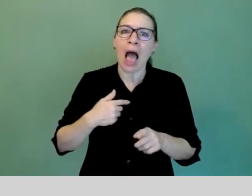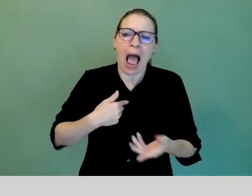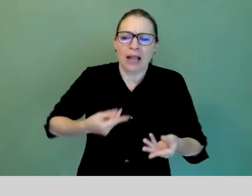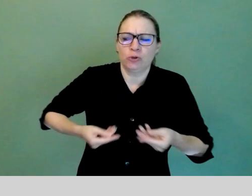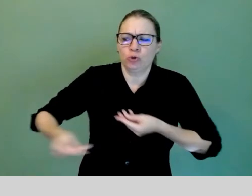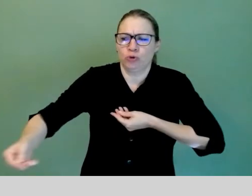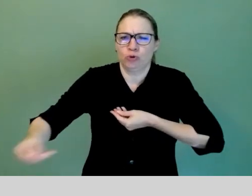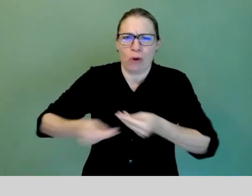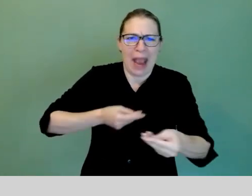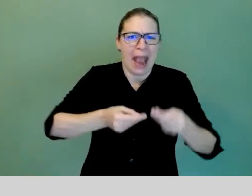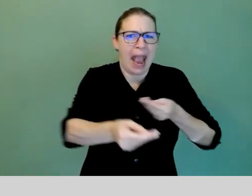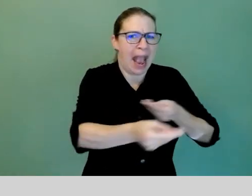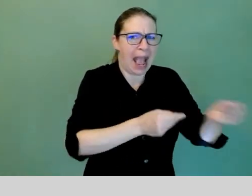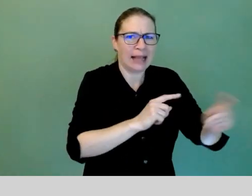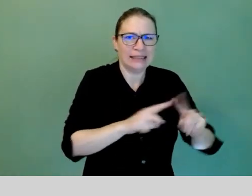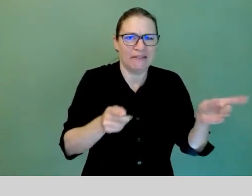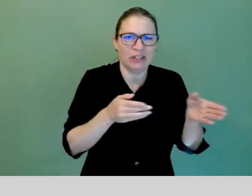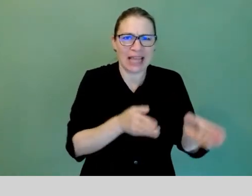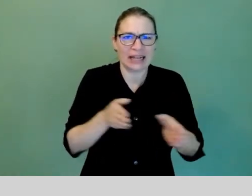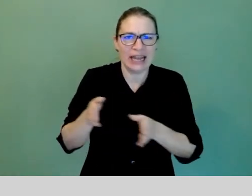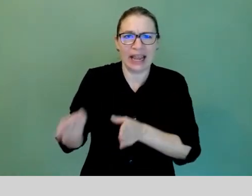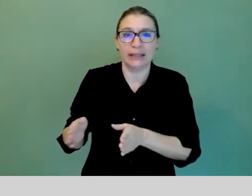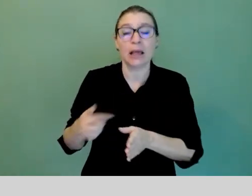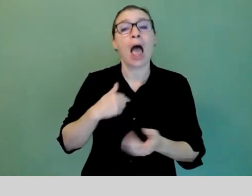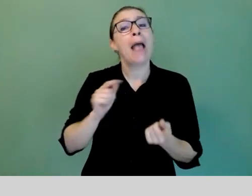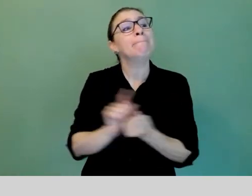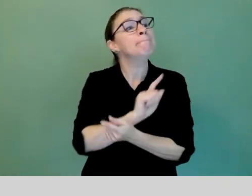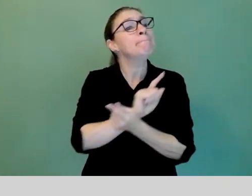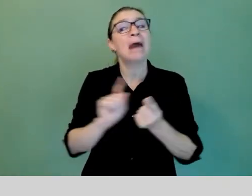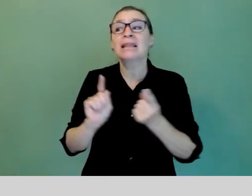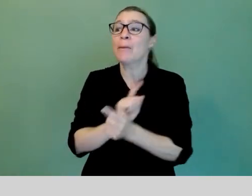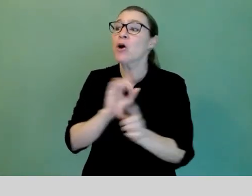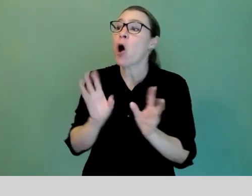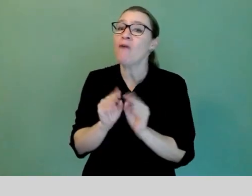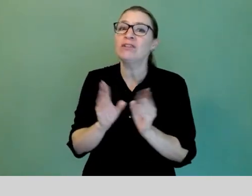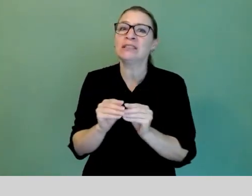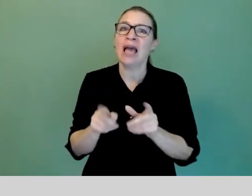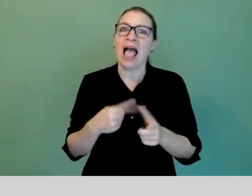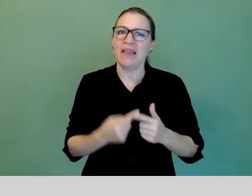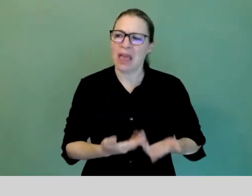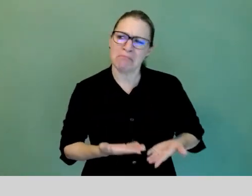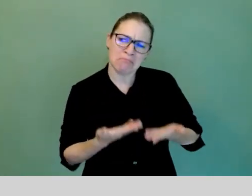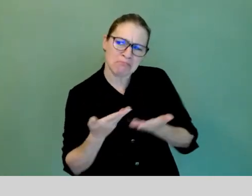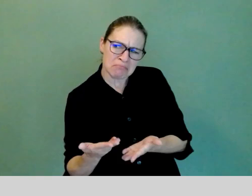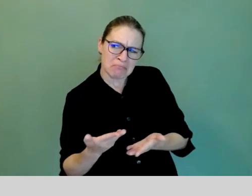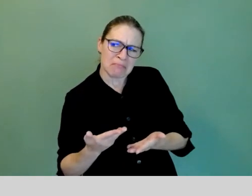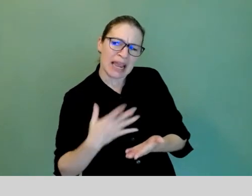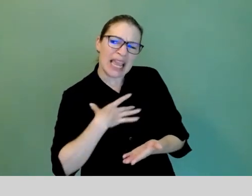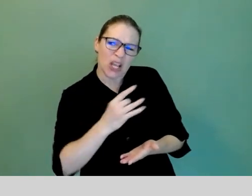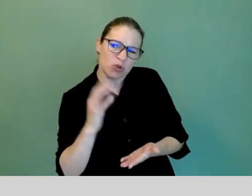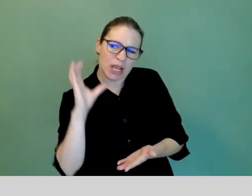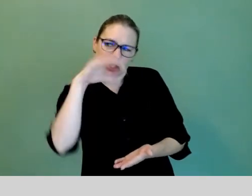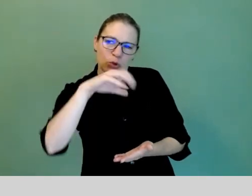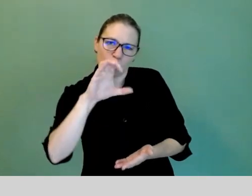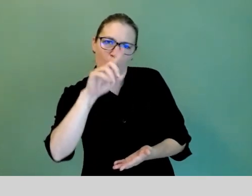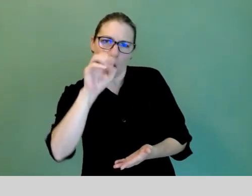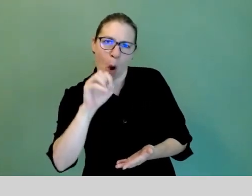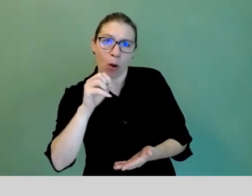I met these friends at conferences presenting unusual code either because it's useful or for fun. So it can be a great way to meet new,